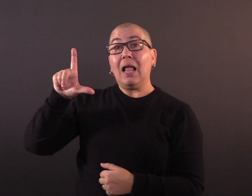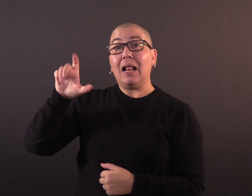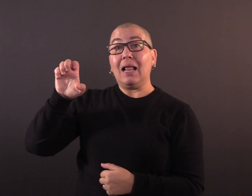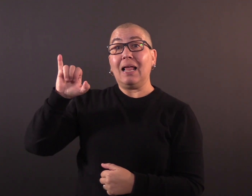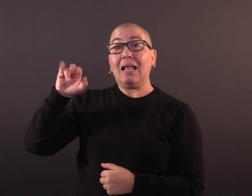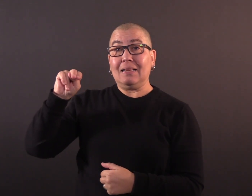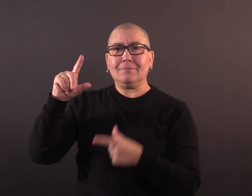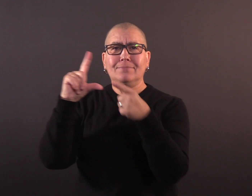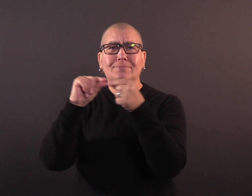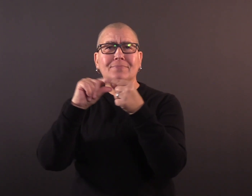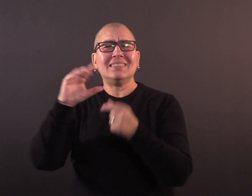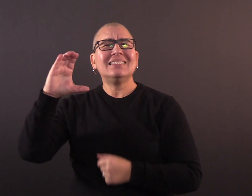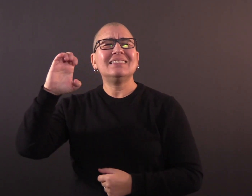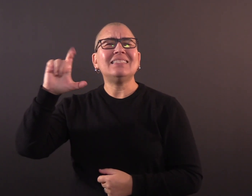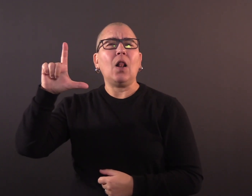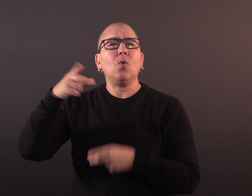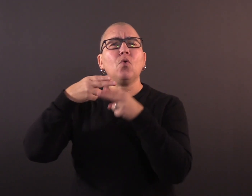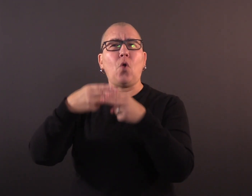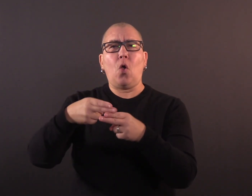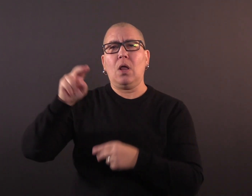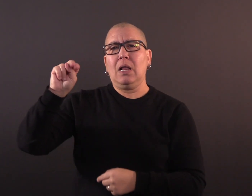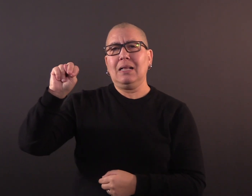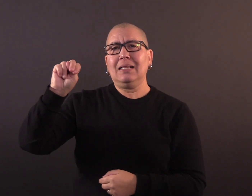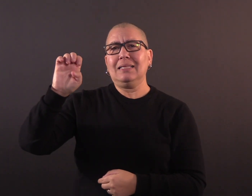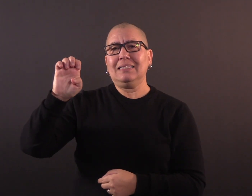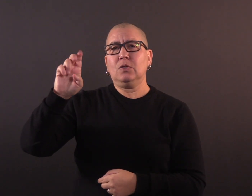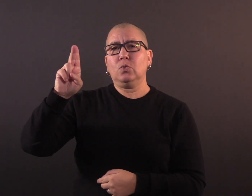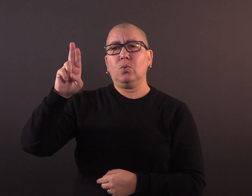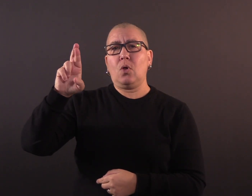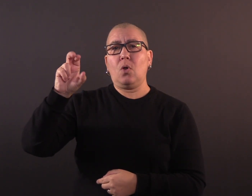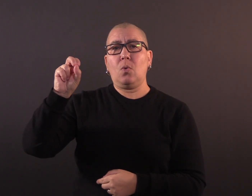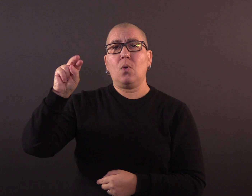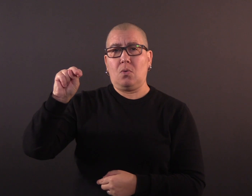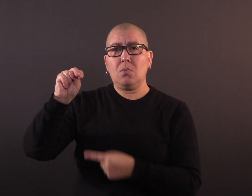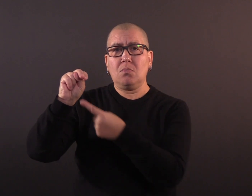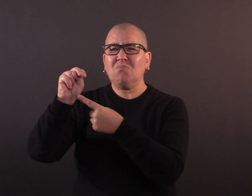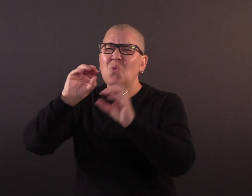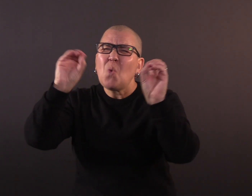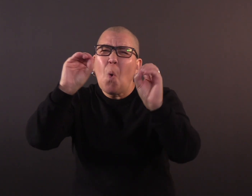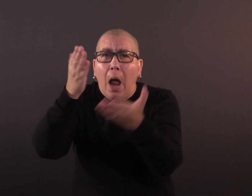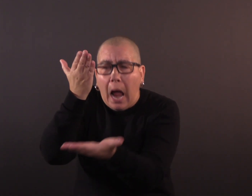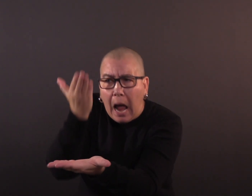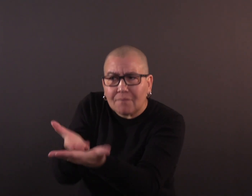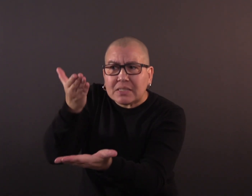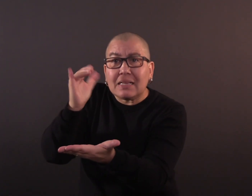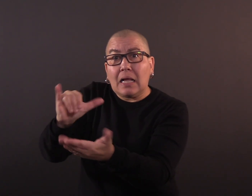"It's not like there's a multitude of dying neurons," Klein says. "What there is, is